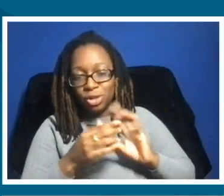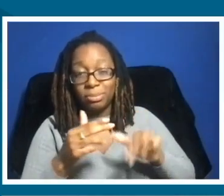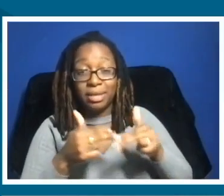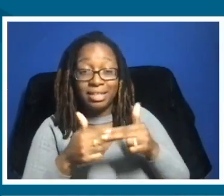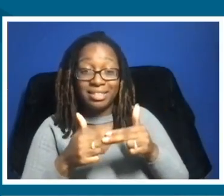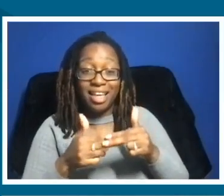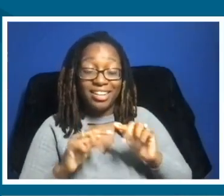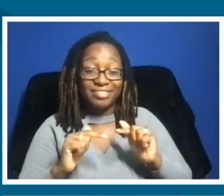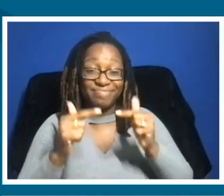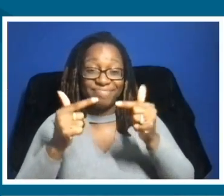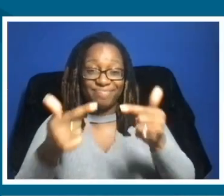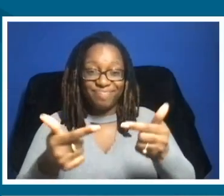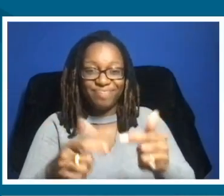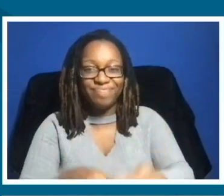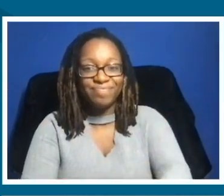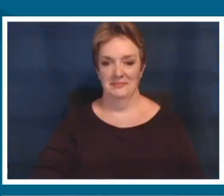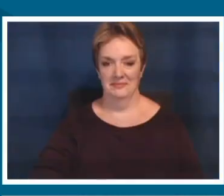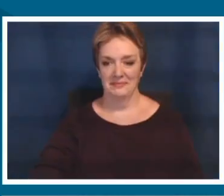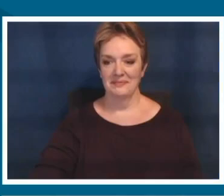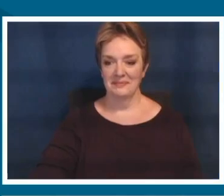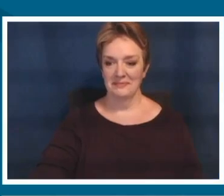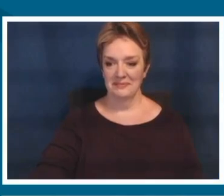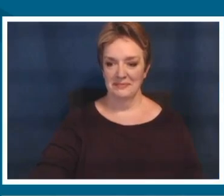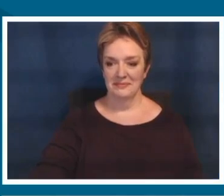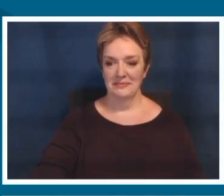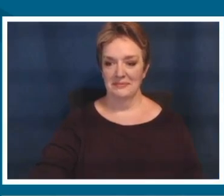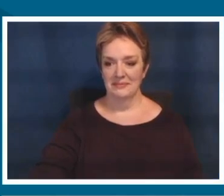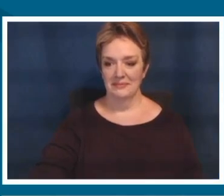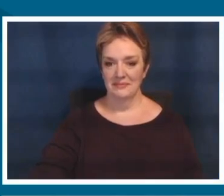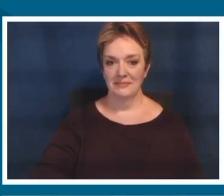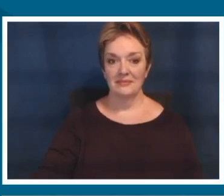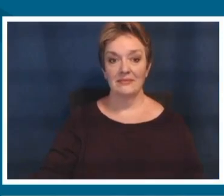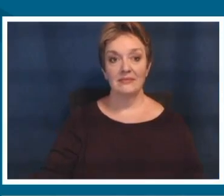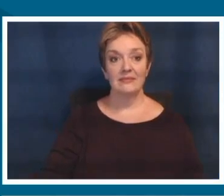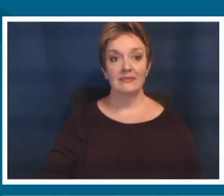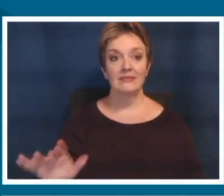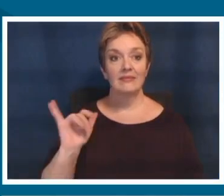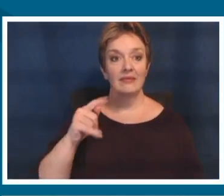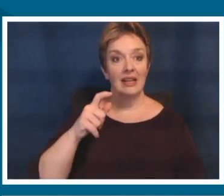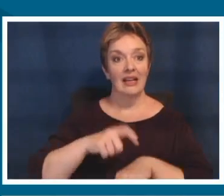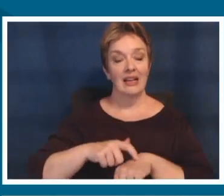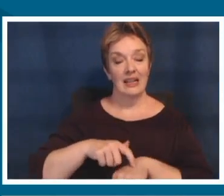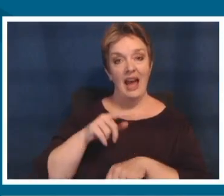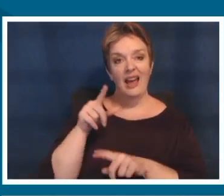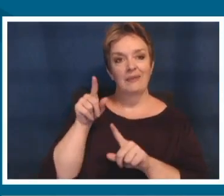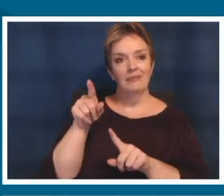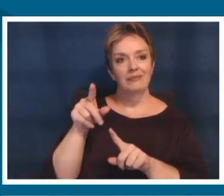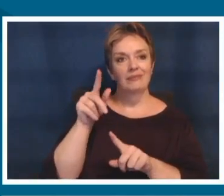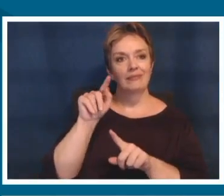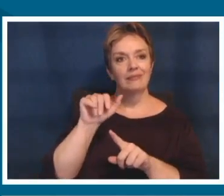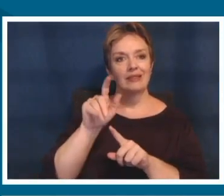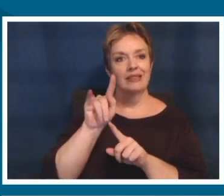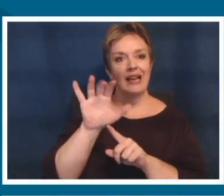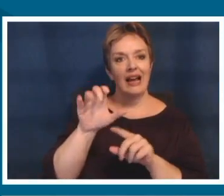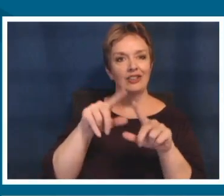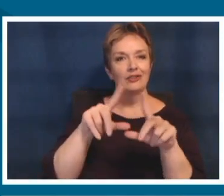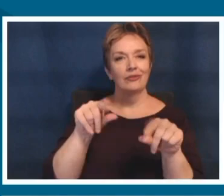the tactic cards are on freethemuseum.org there's 31 of them so those are really